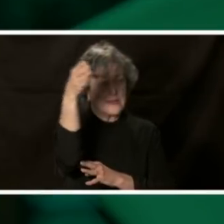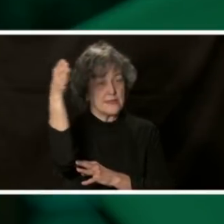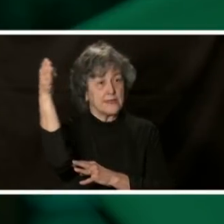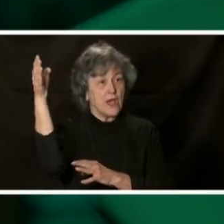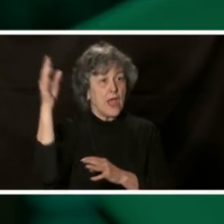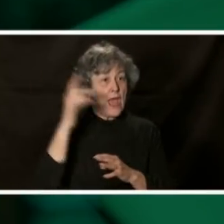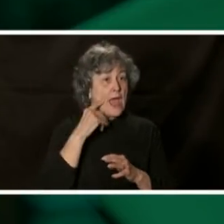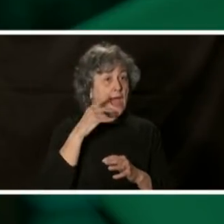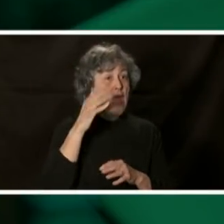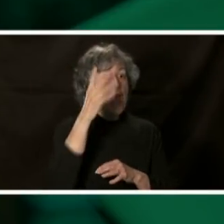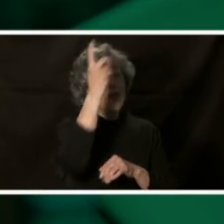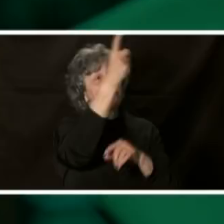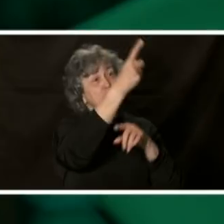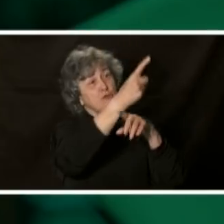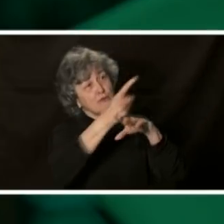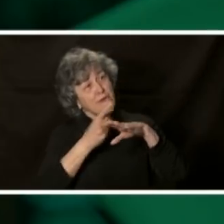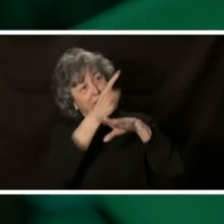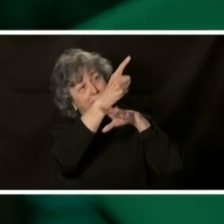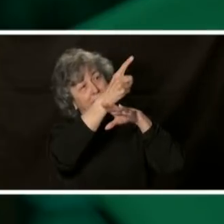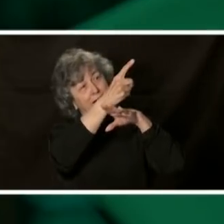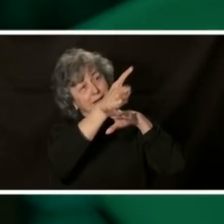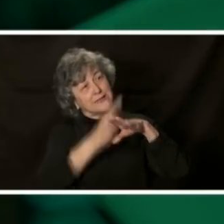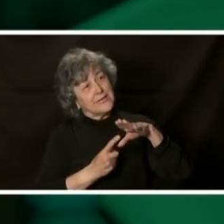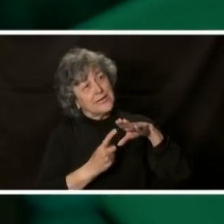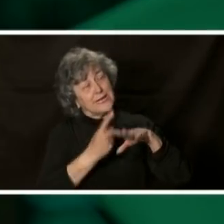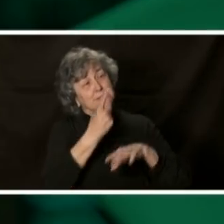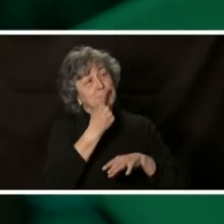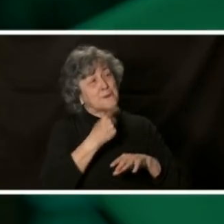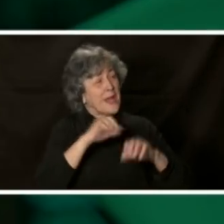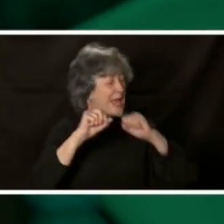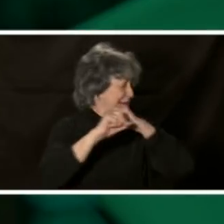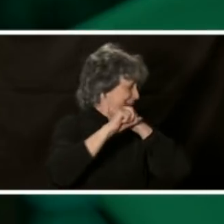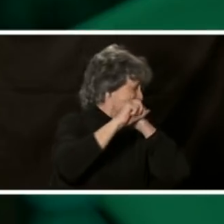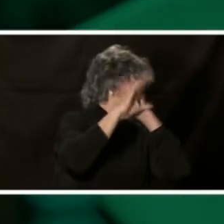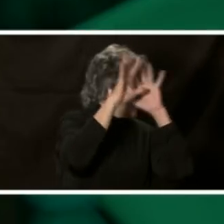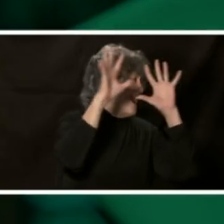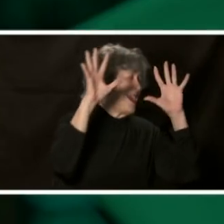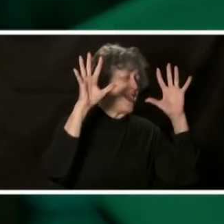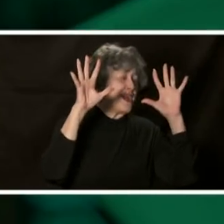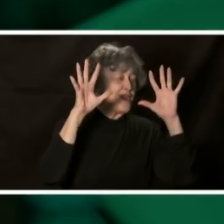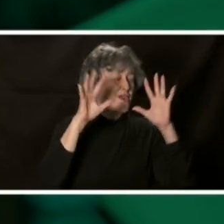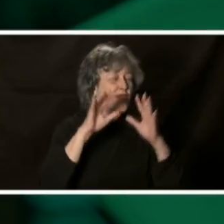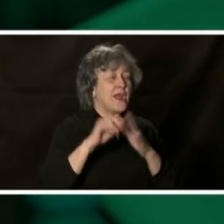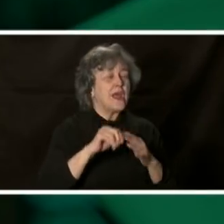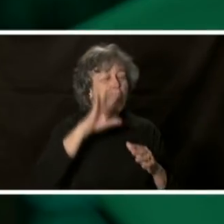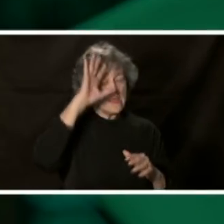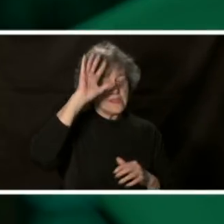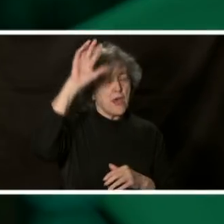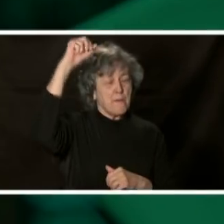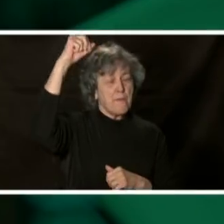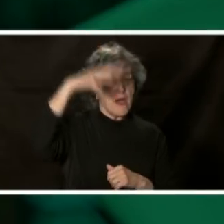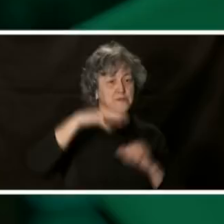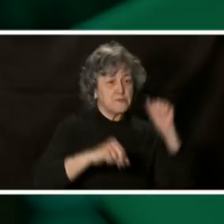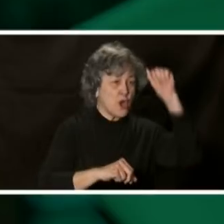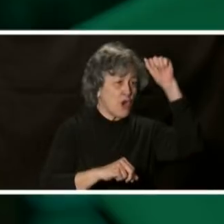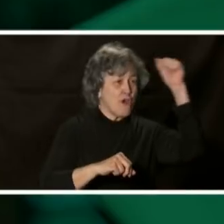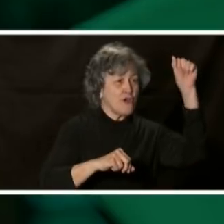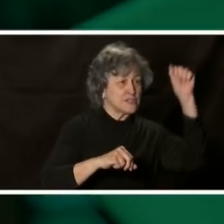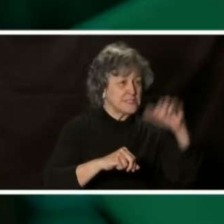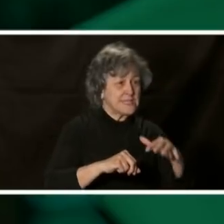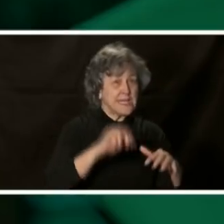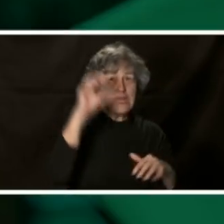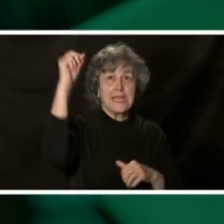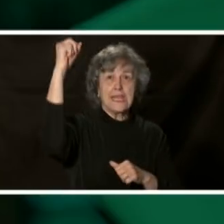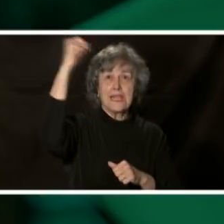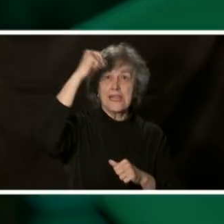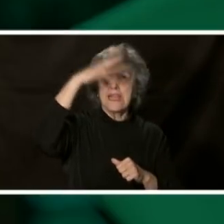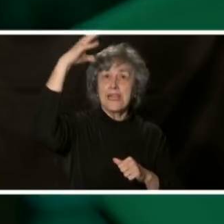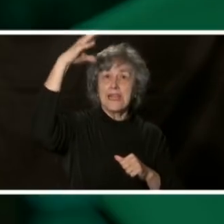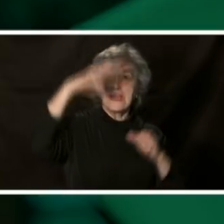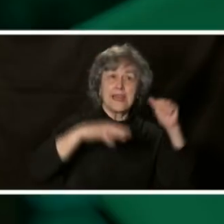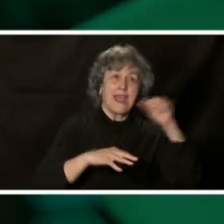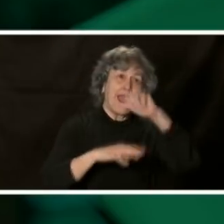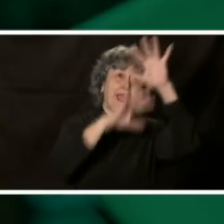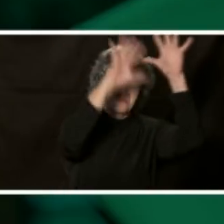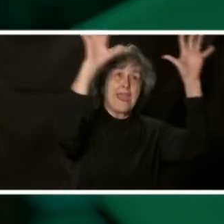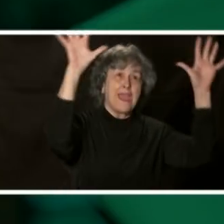AND THE ROCKETS RED GLARE, THE BOMBS BURSTING IN AIR,